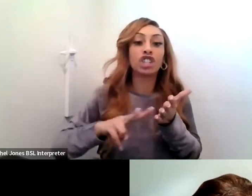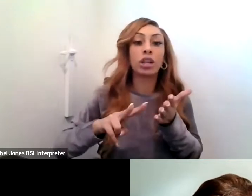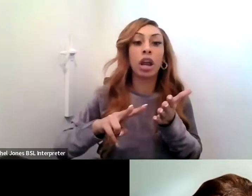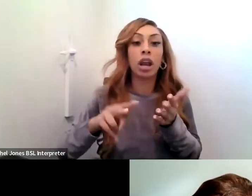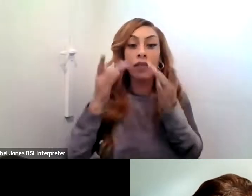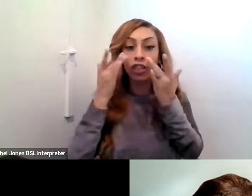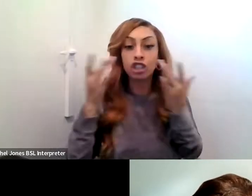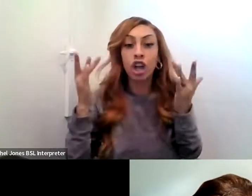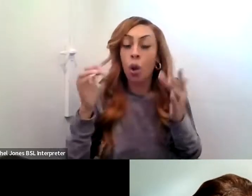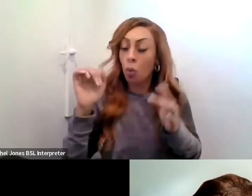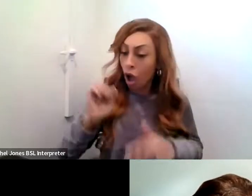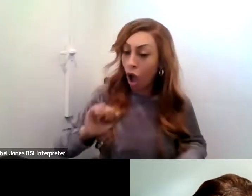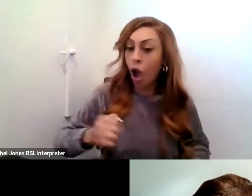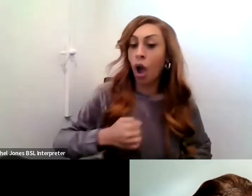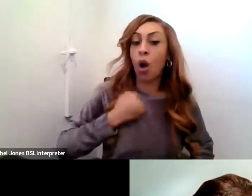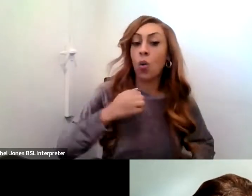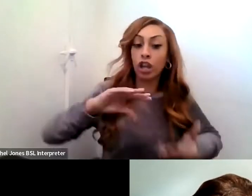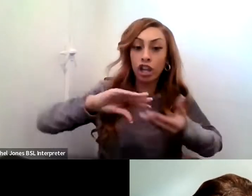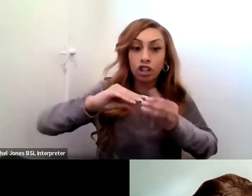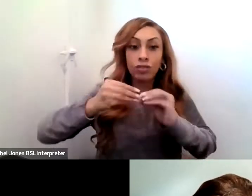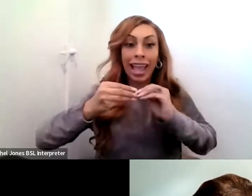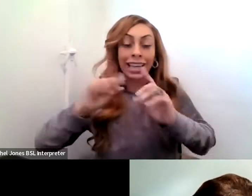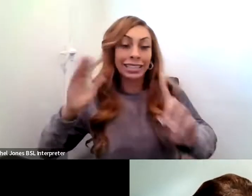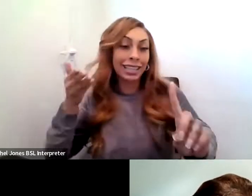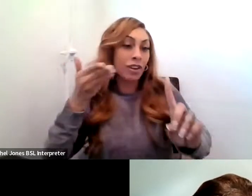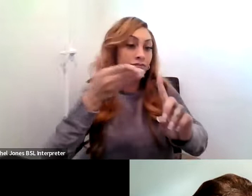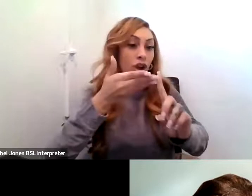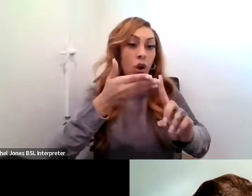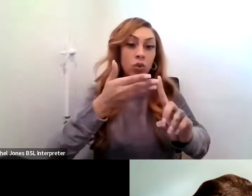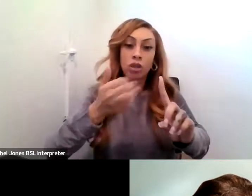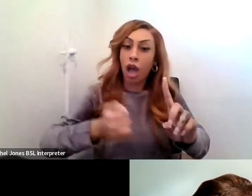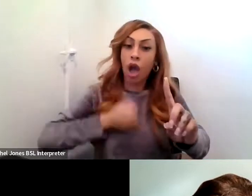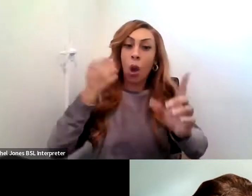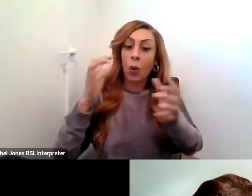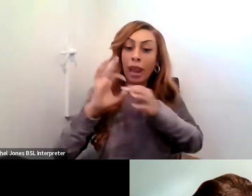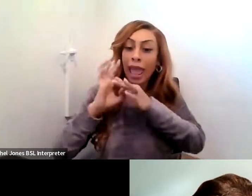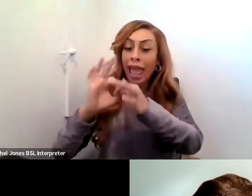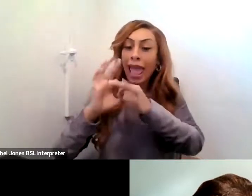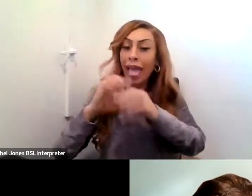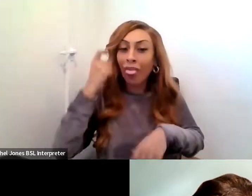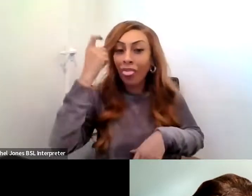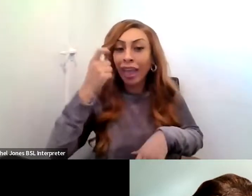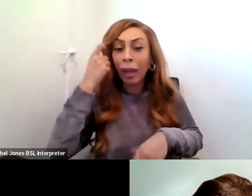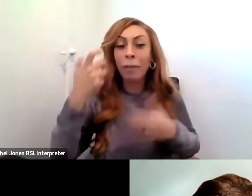It's got its own creative approach, its own engagement, you're thinking about how you're working with digital